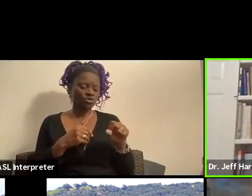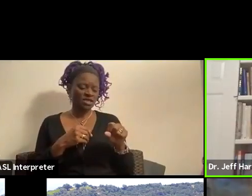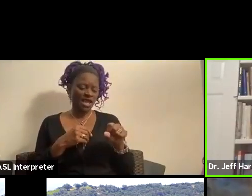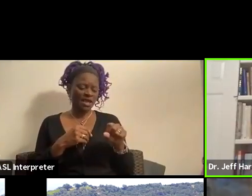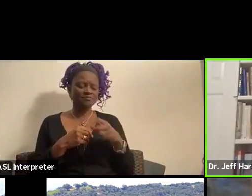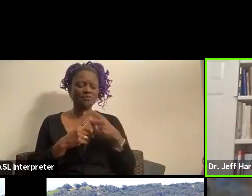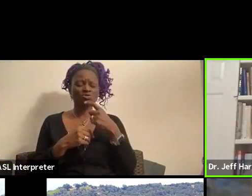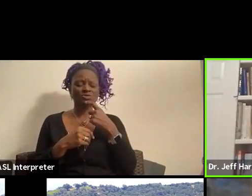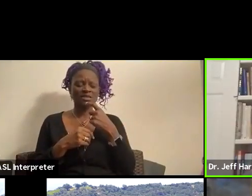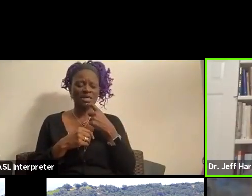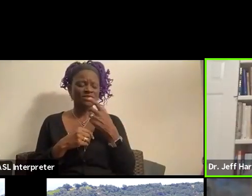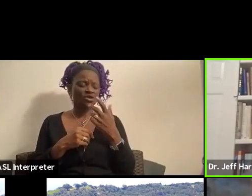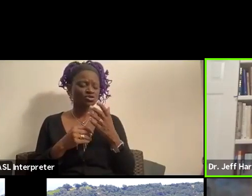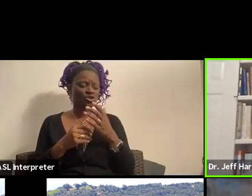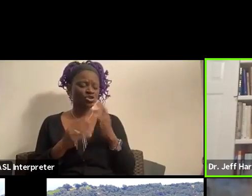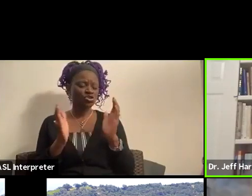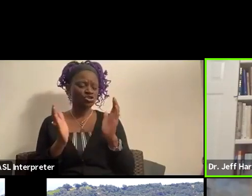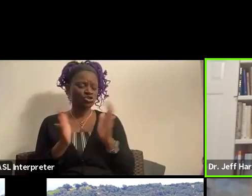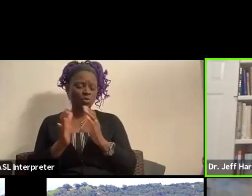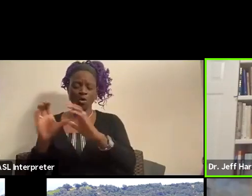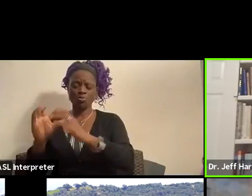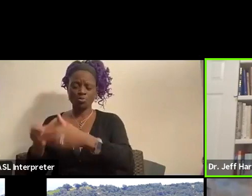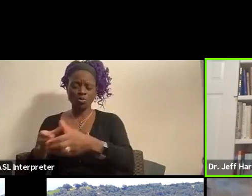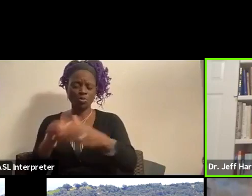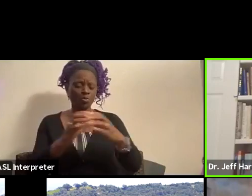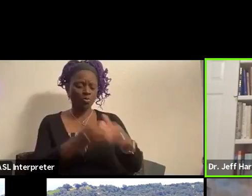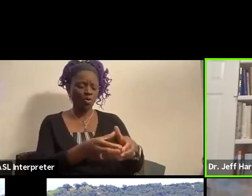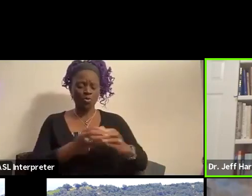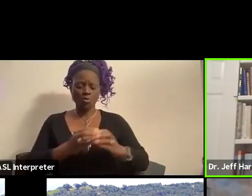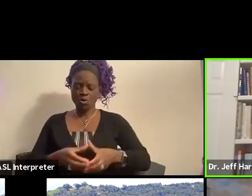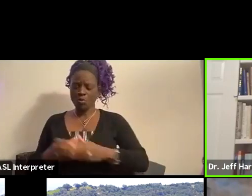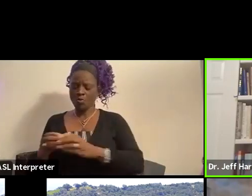cohorts primarily of special education students, severely handicapped students